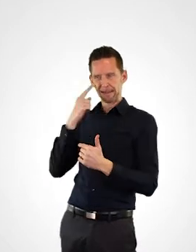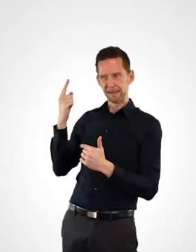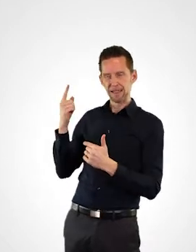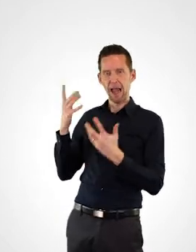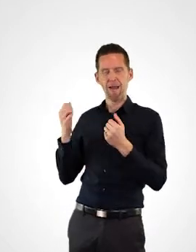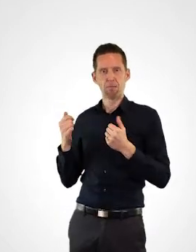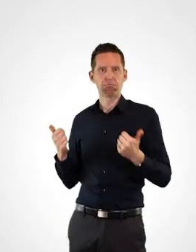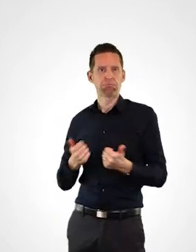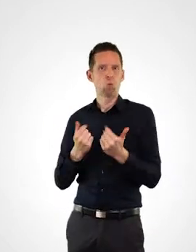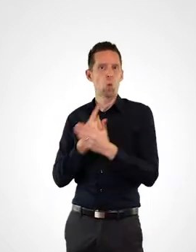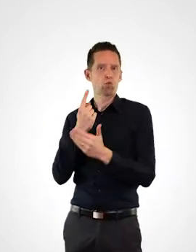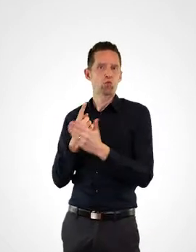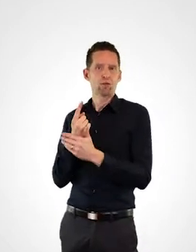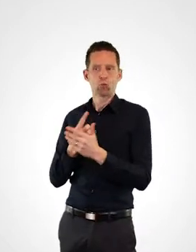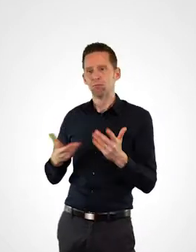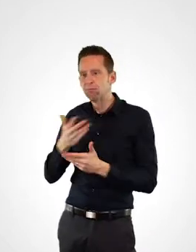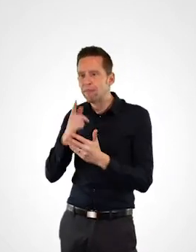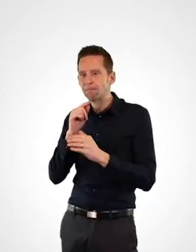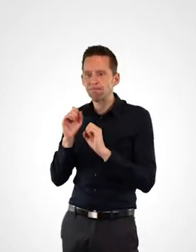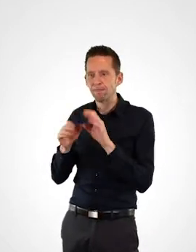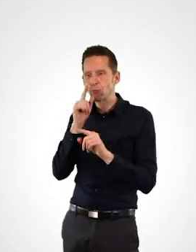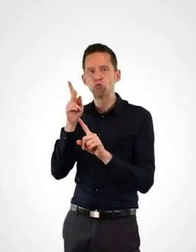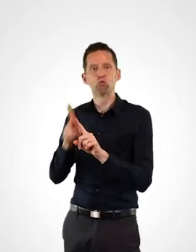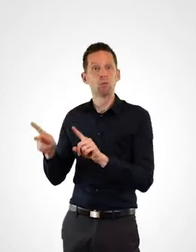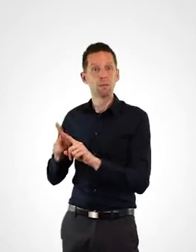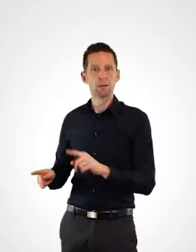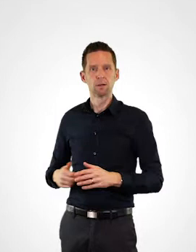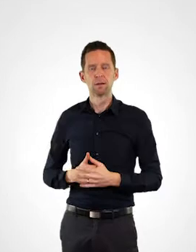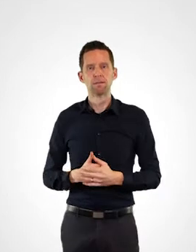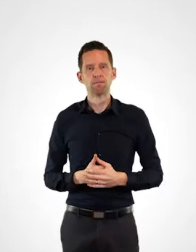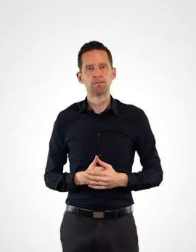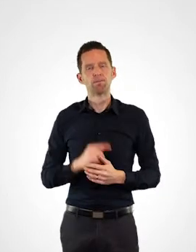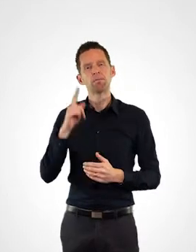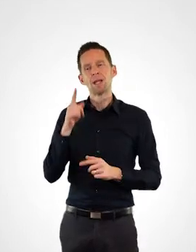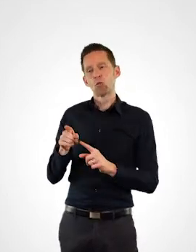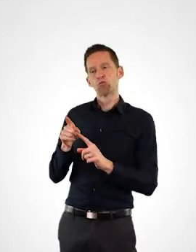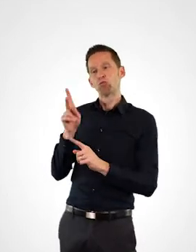so you can see that there's lots of opportunities to provide repetition.